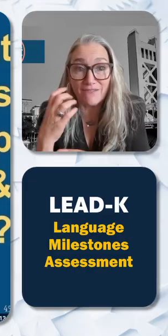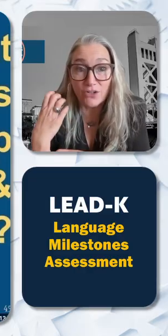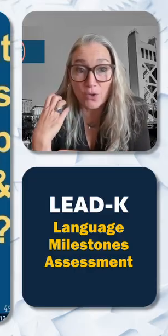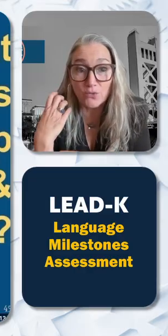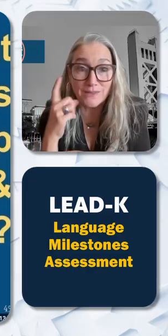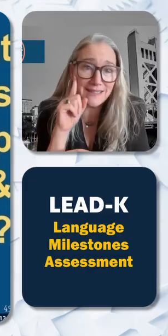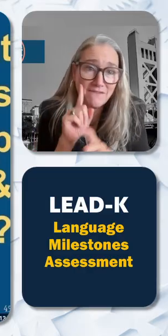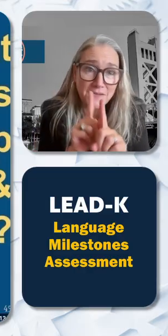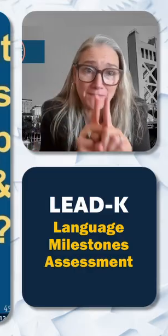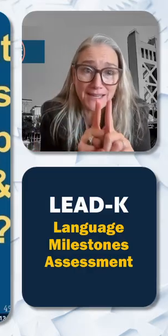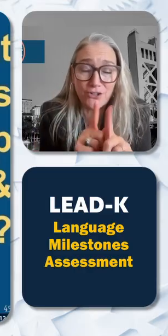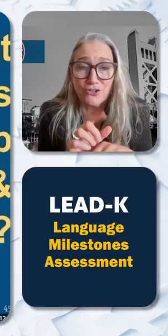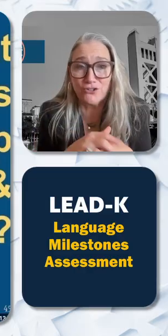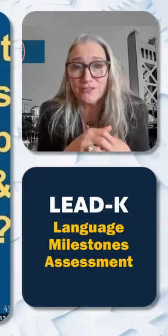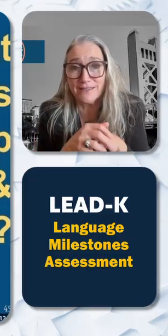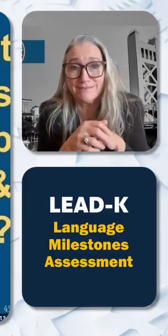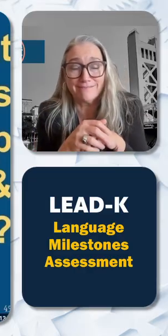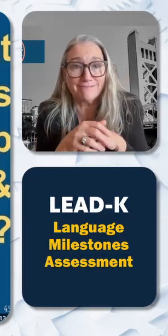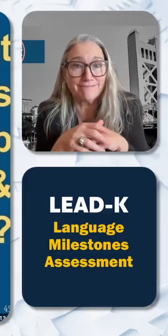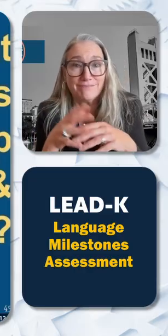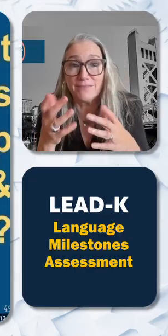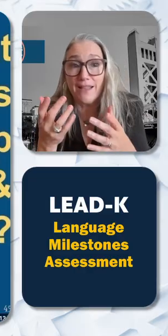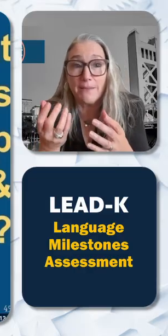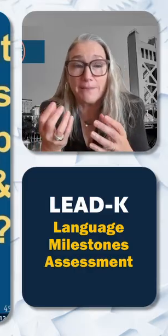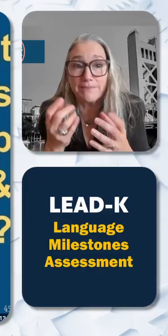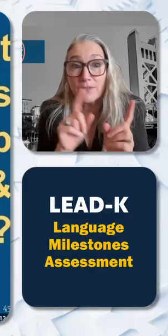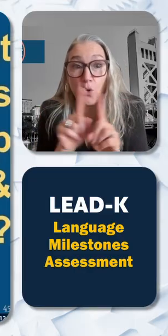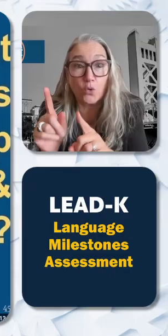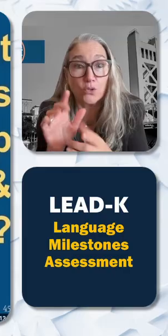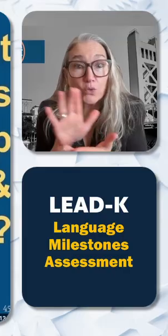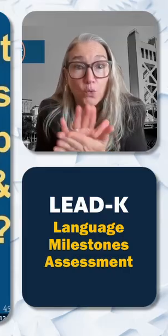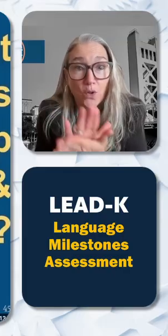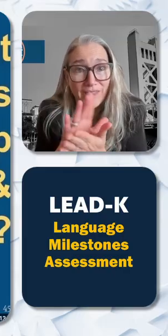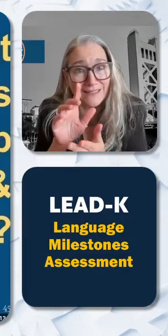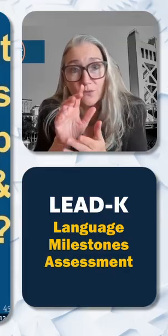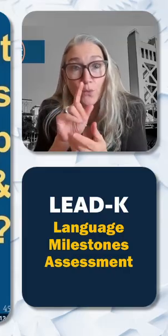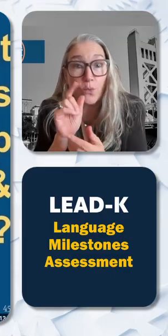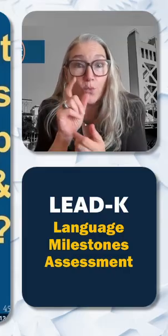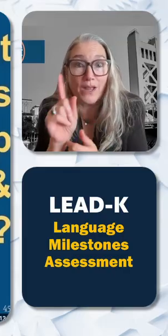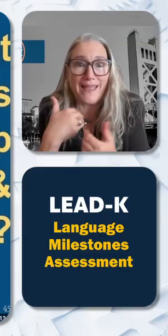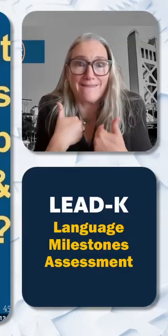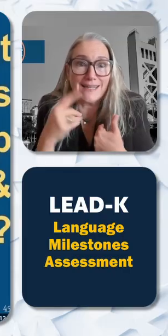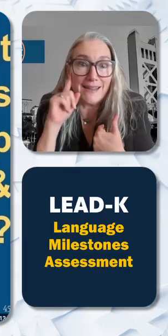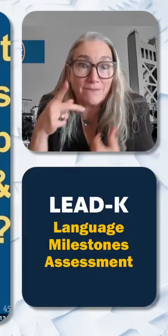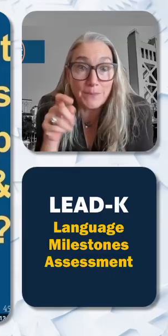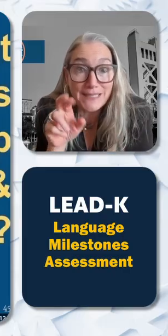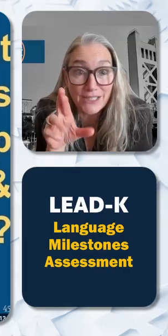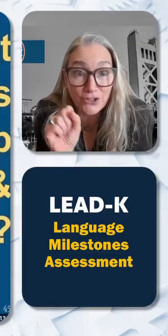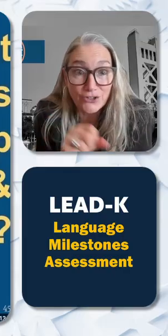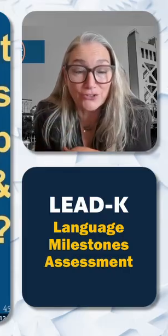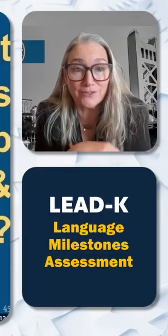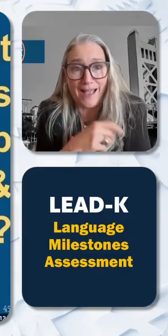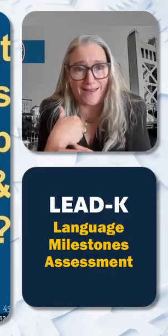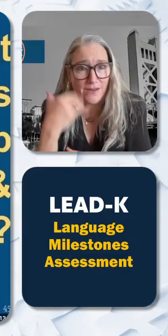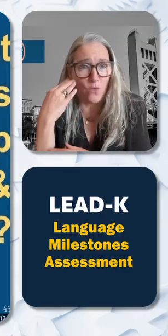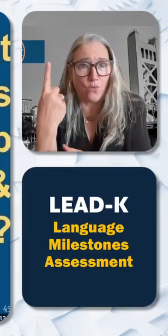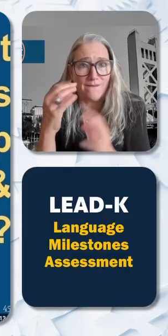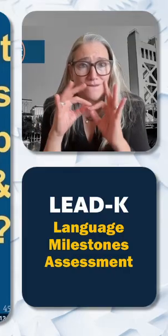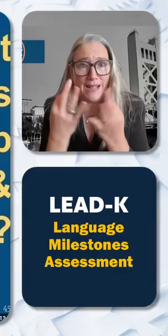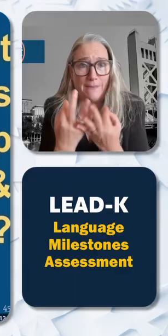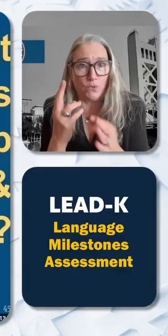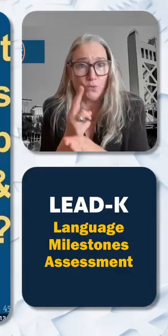into ASL courses, Deaf coaches, deaf mentors, going to a school where they have deaf peers.